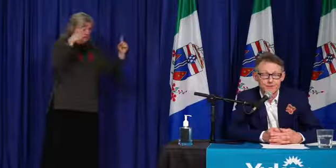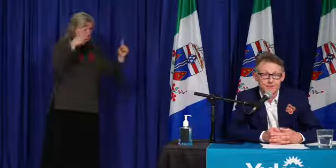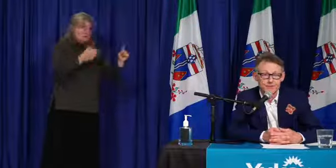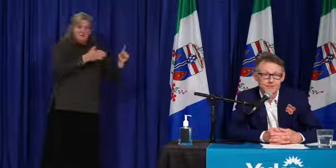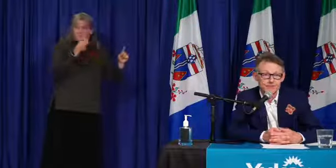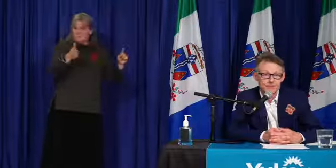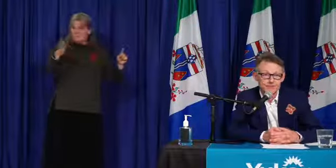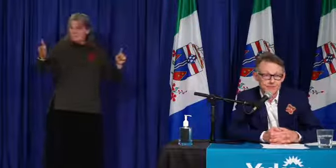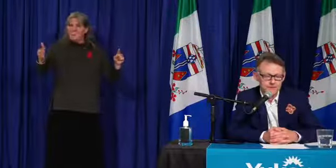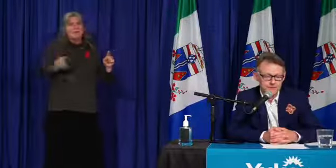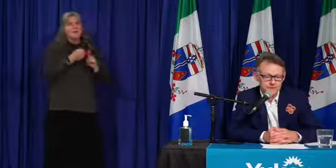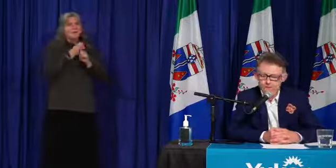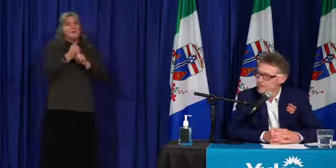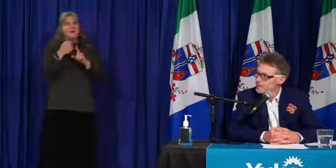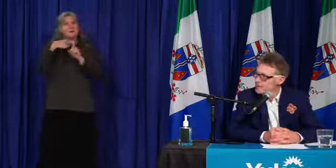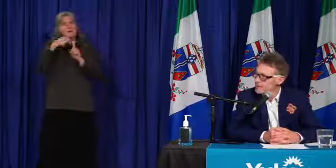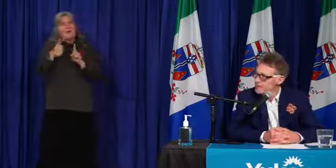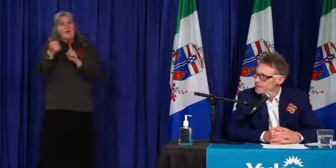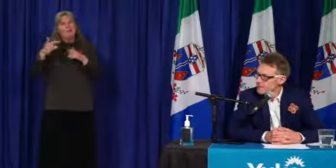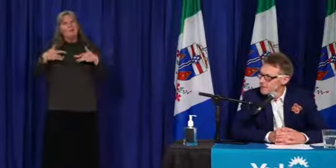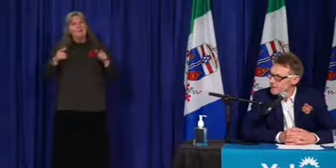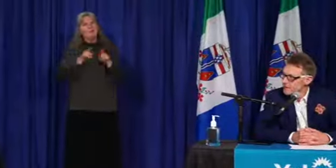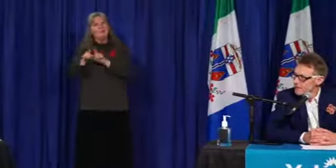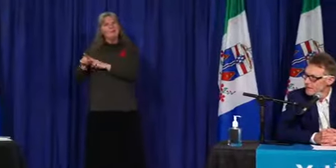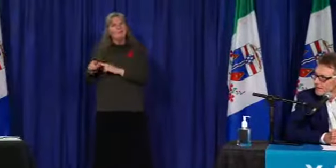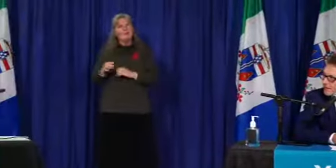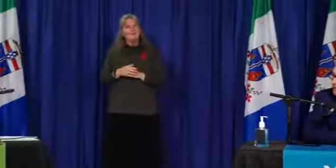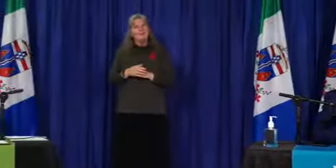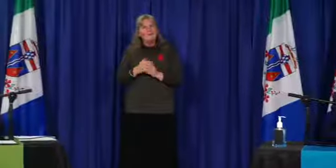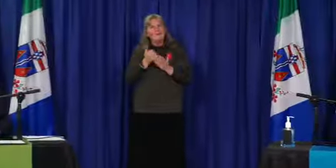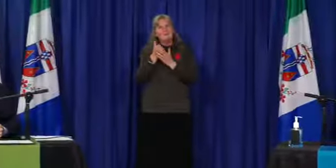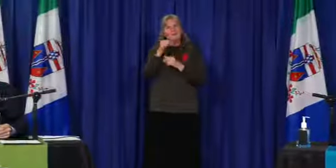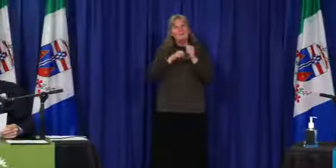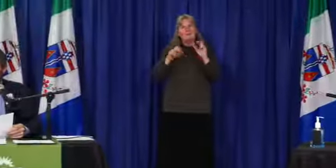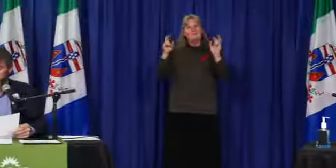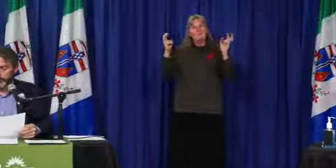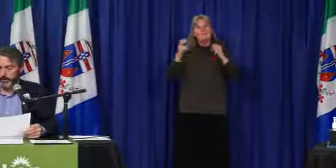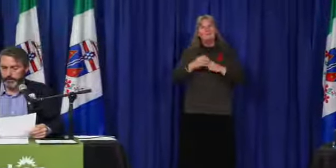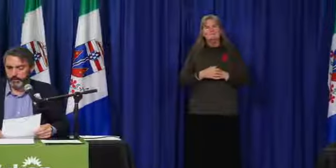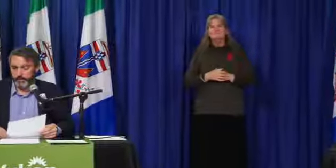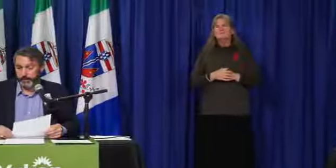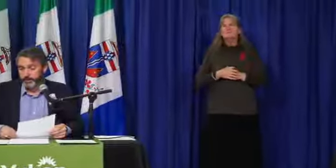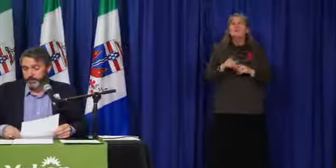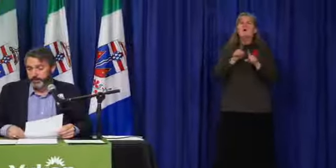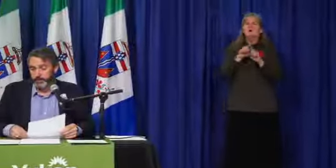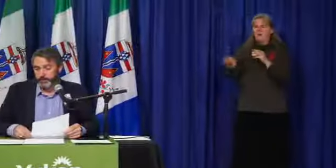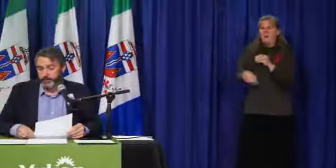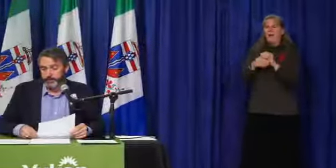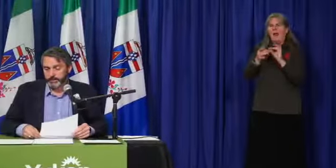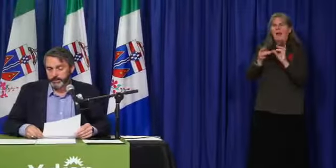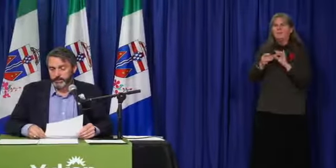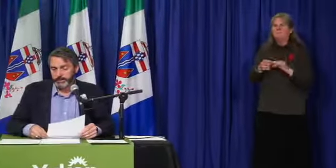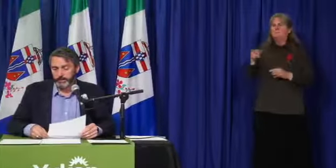for that. Thank you. Thank you, premier silver, thank you Dr. Hanley, and thank you